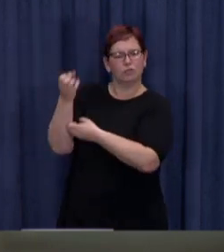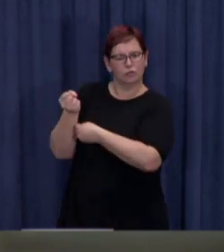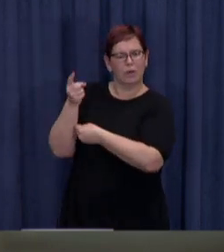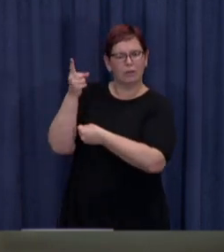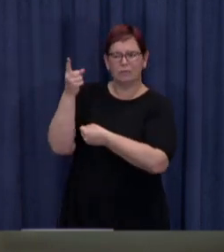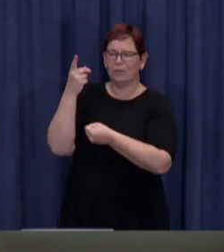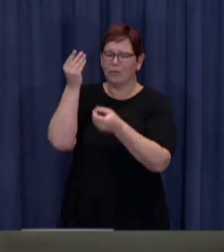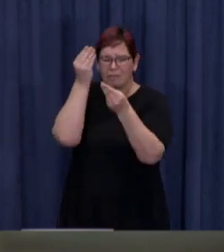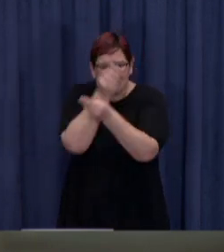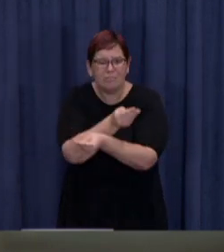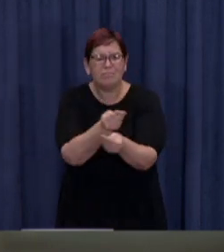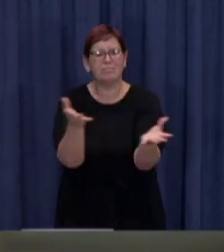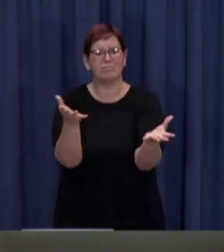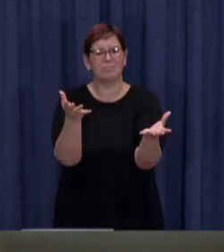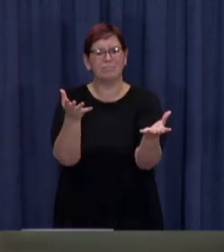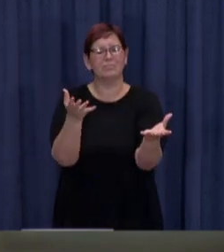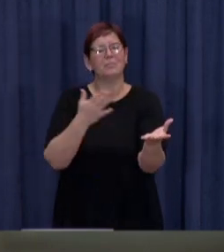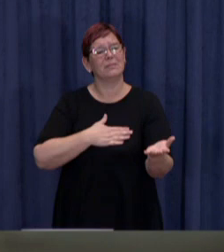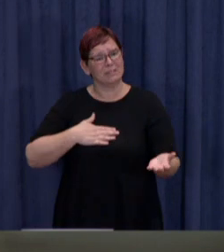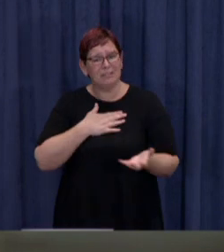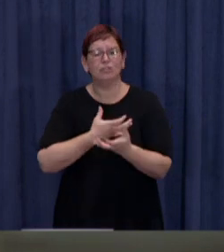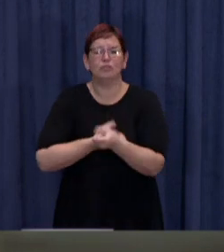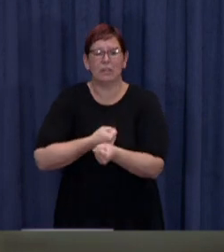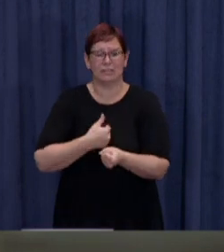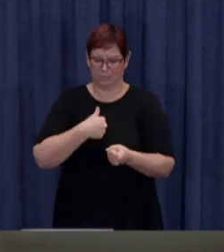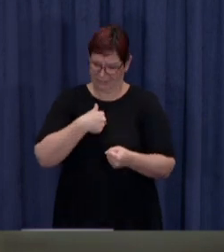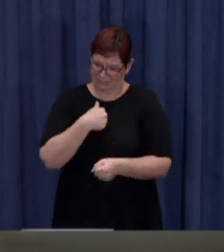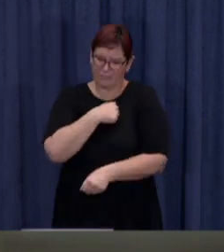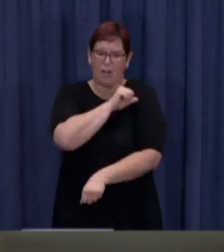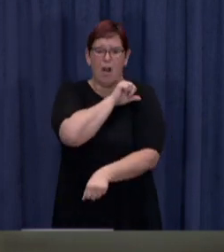those powers that are given to me upon advice as we said in the Emergency Order